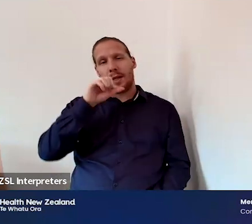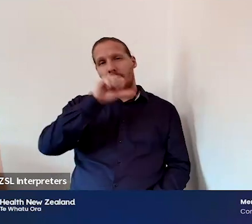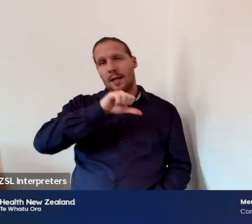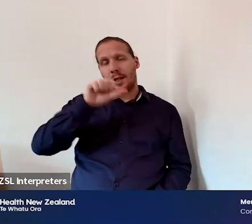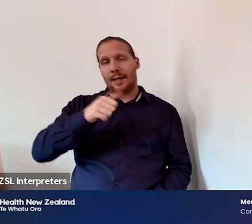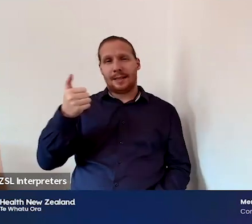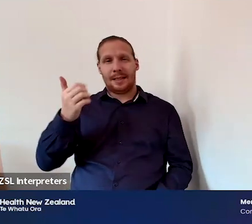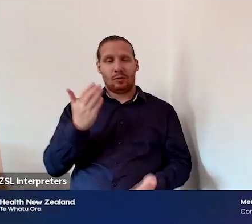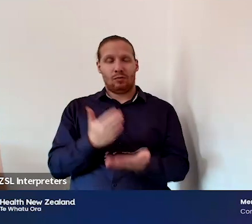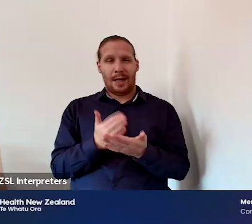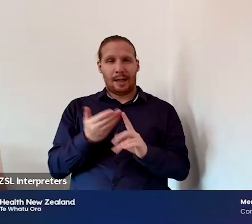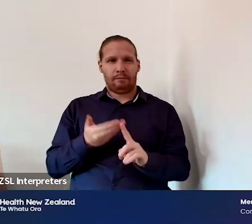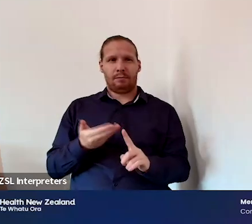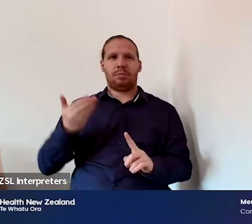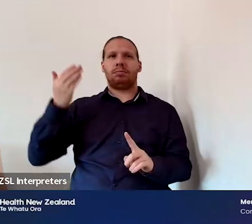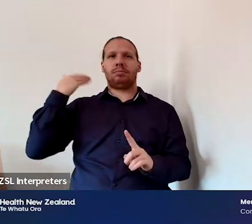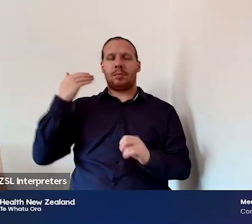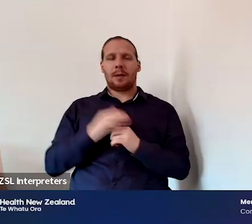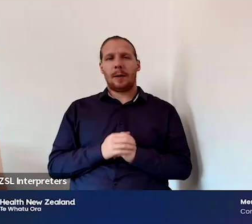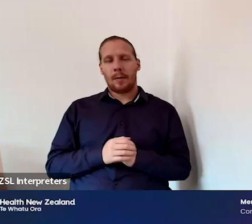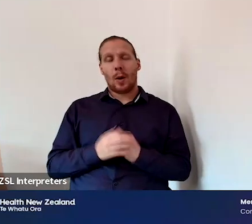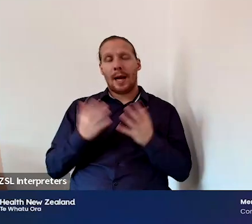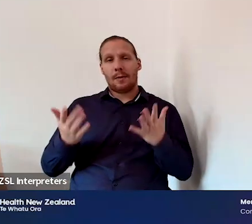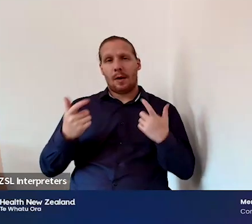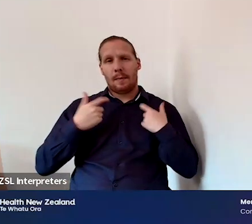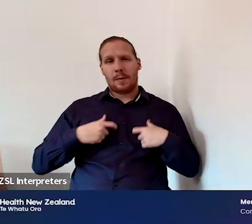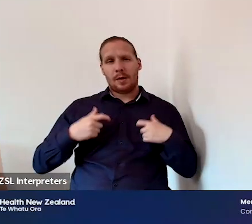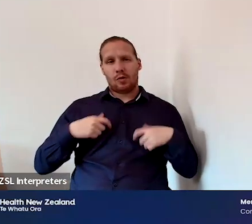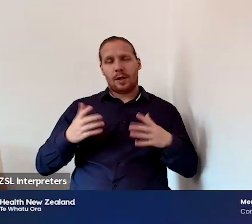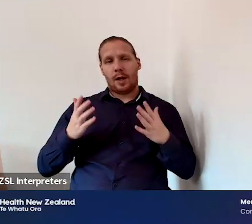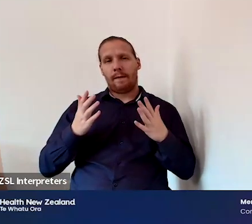So the Ministry of Health, is currently setting up a survey to happen this year